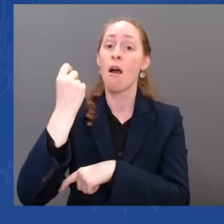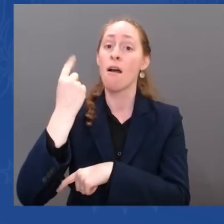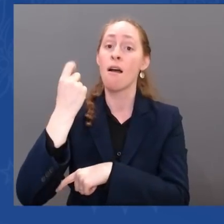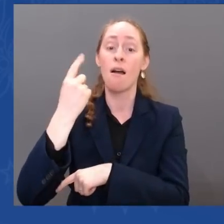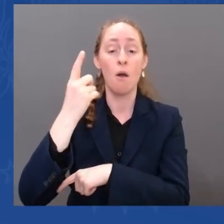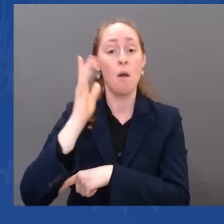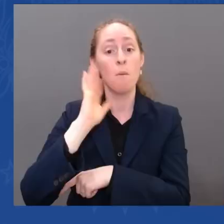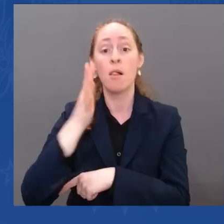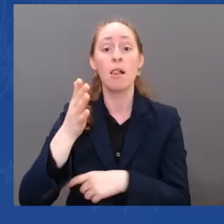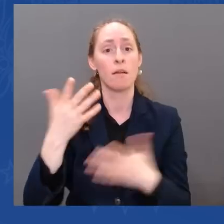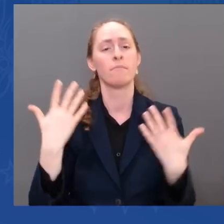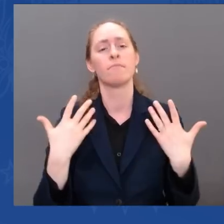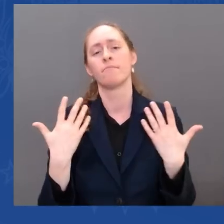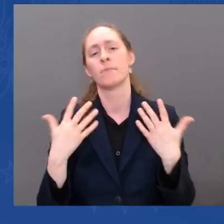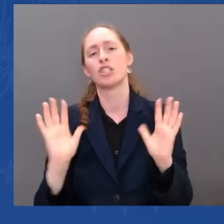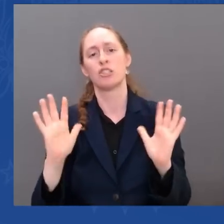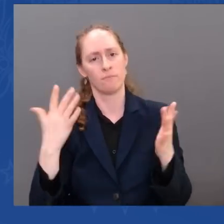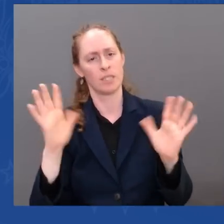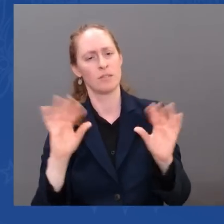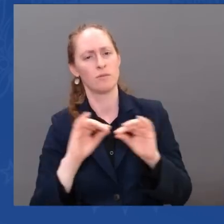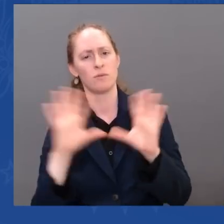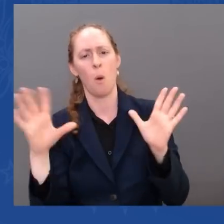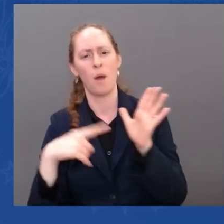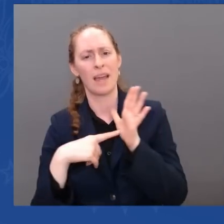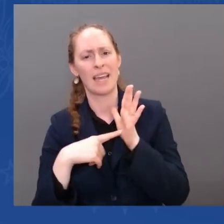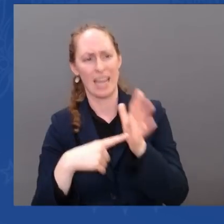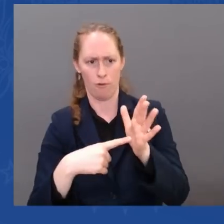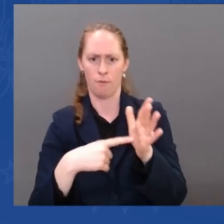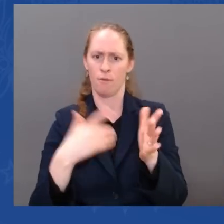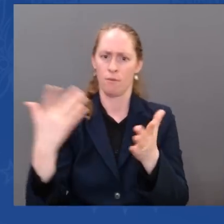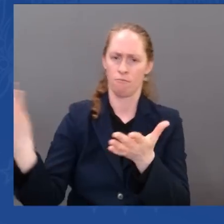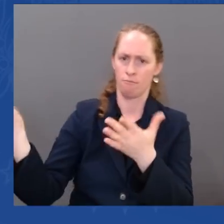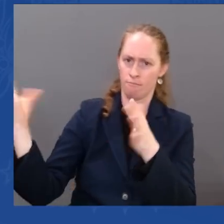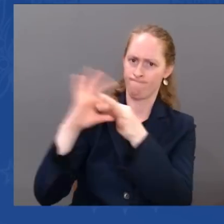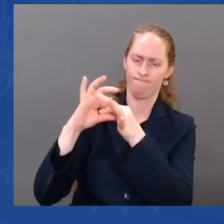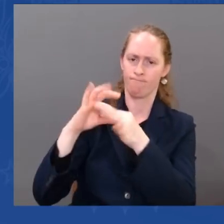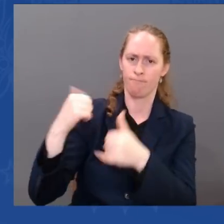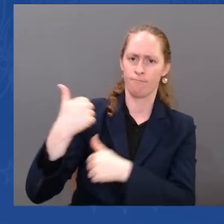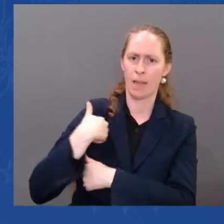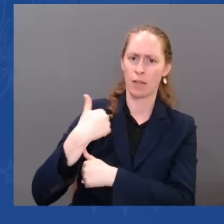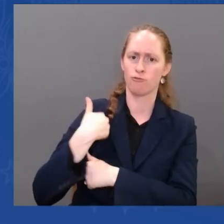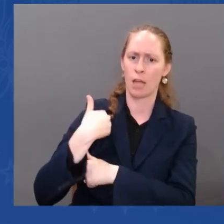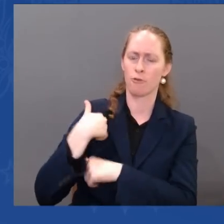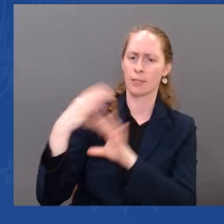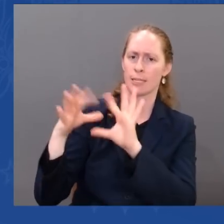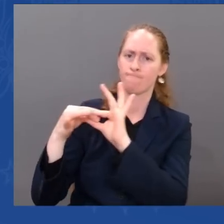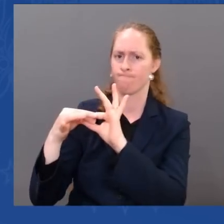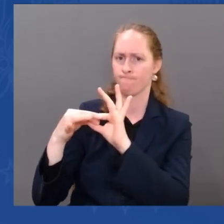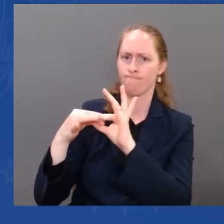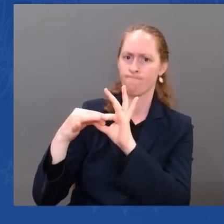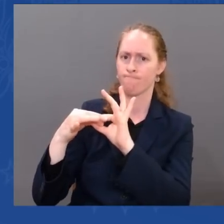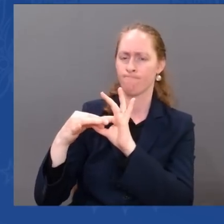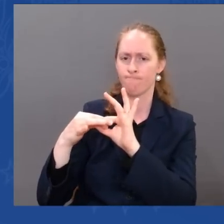But it also manifests itself in the port city of Alexandroupolis in northeastern Greece,